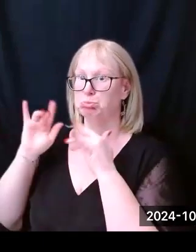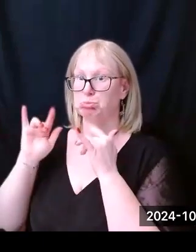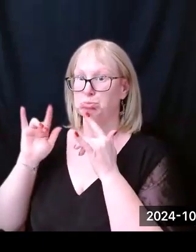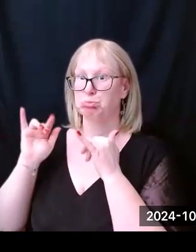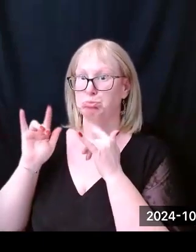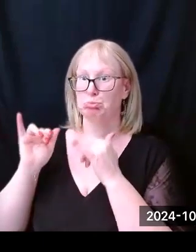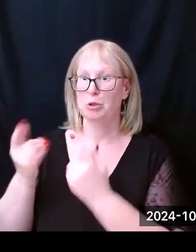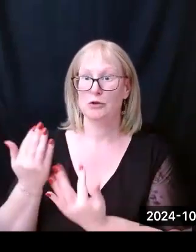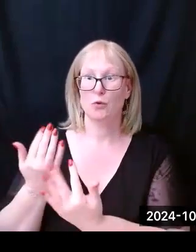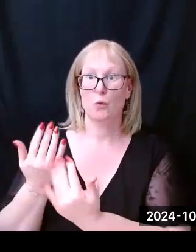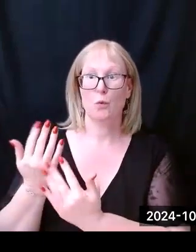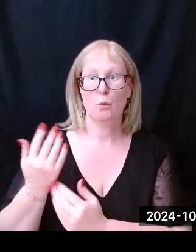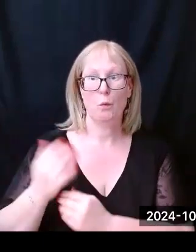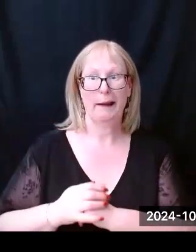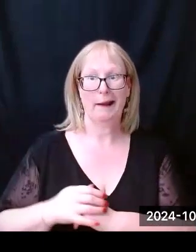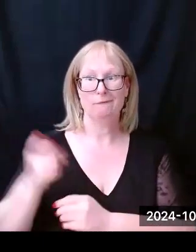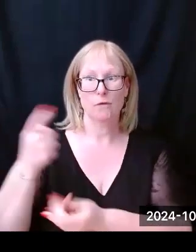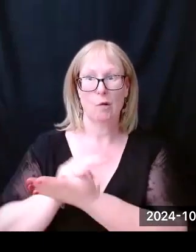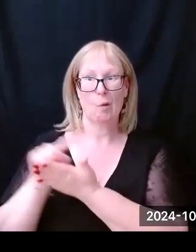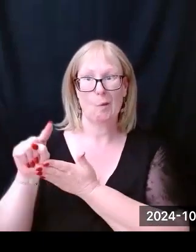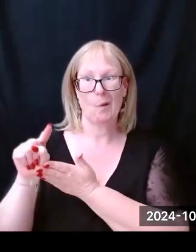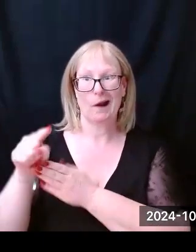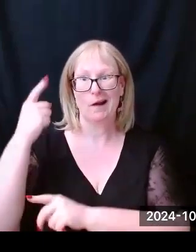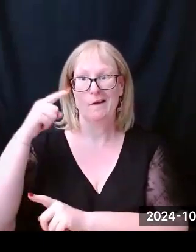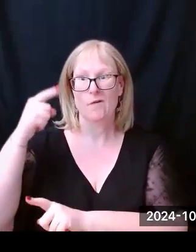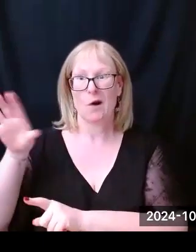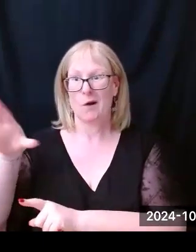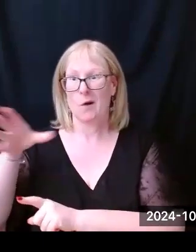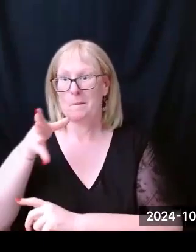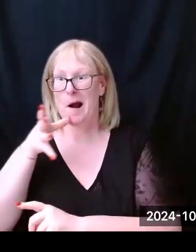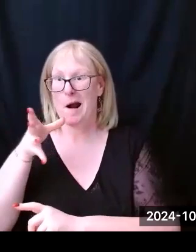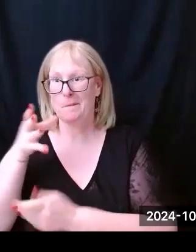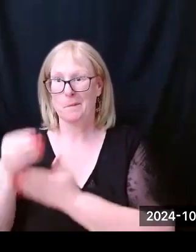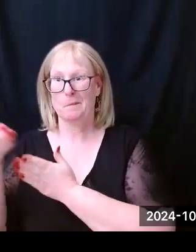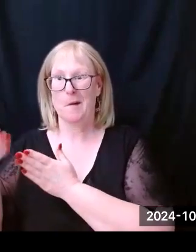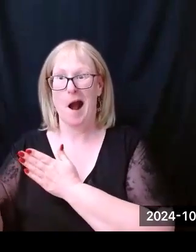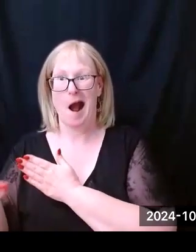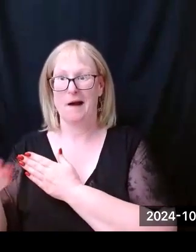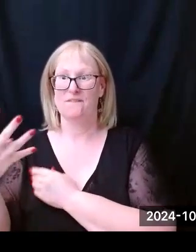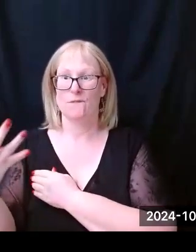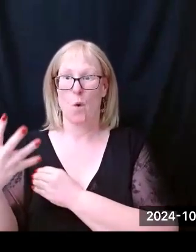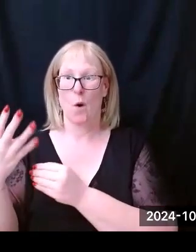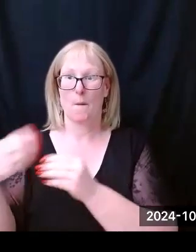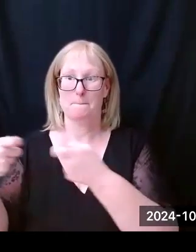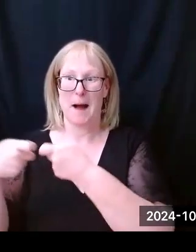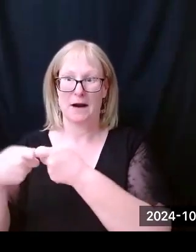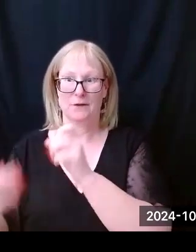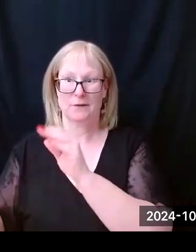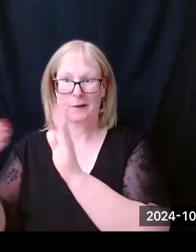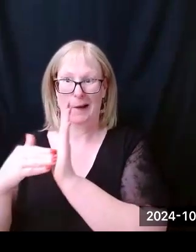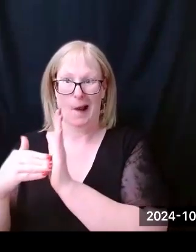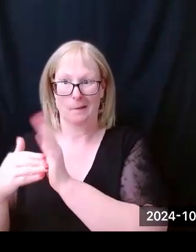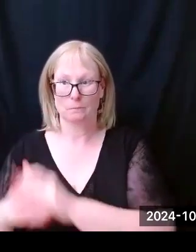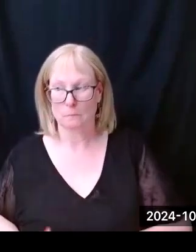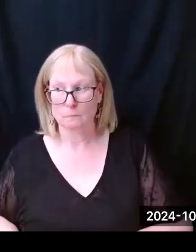you got four double A's again for your black and white, really clunky Game Boy. And you learned how to deal with boredom. You learned how to be creative.